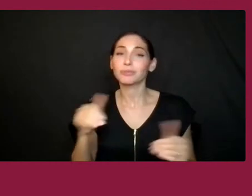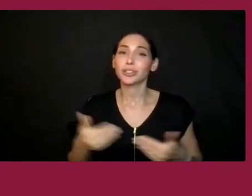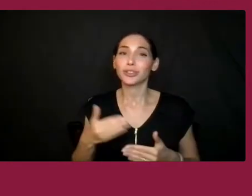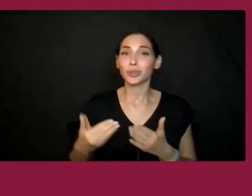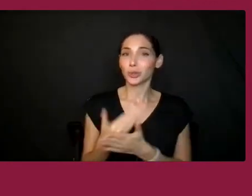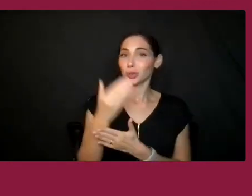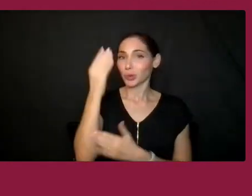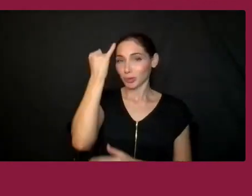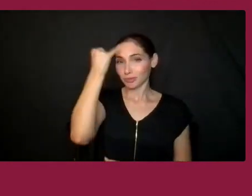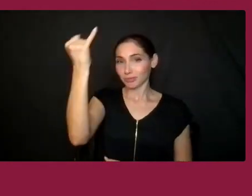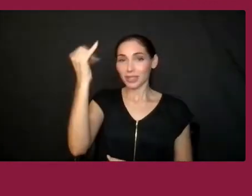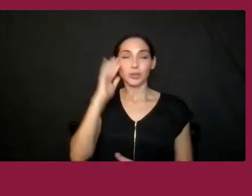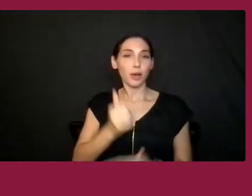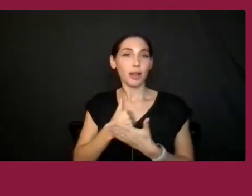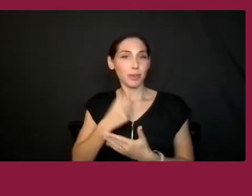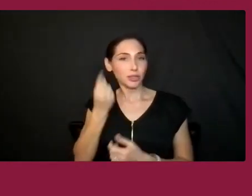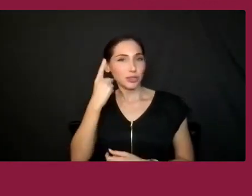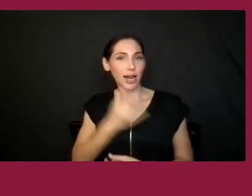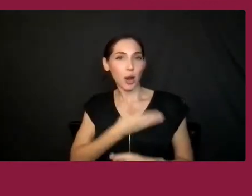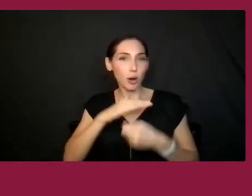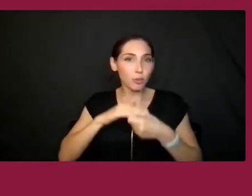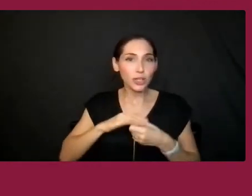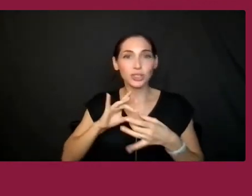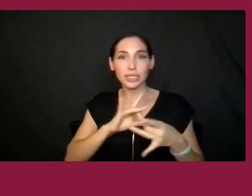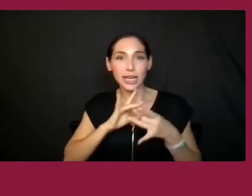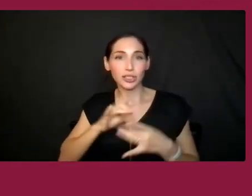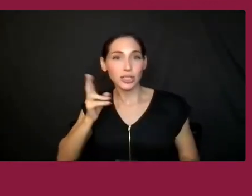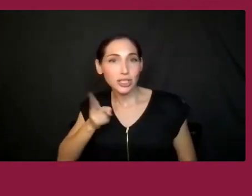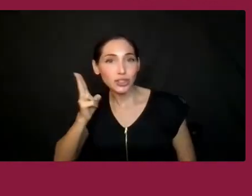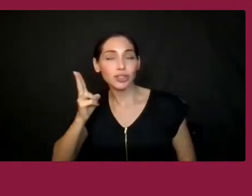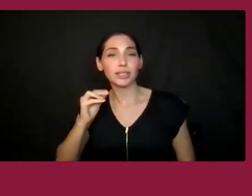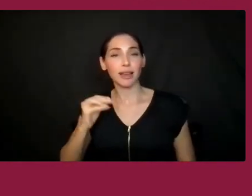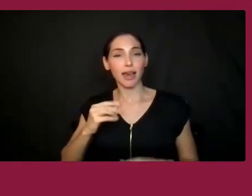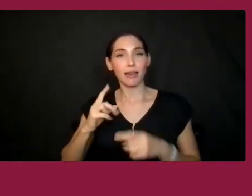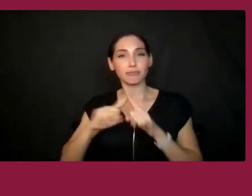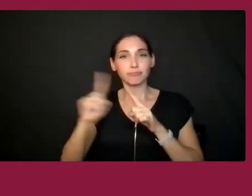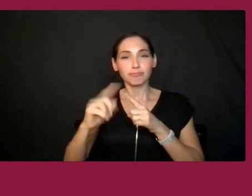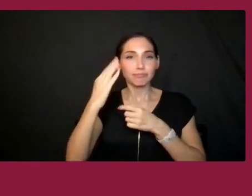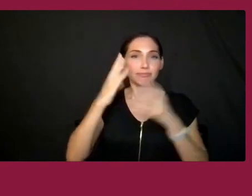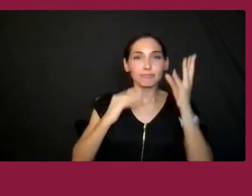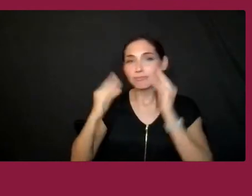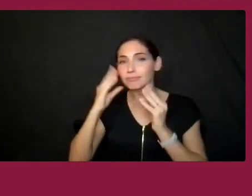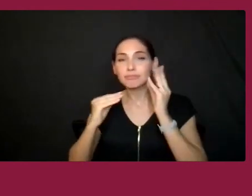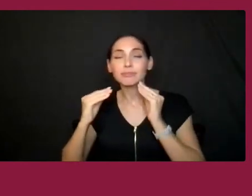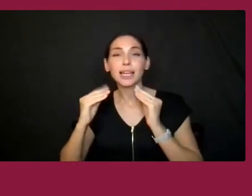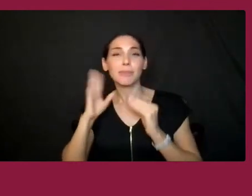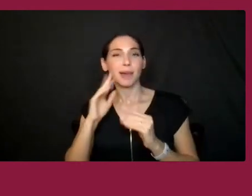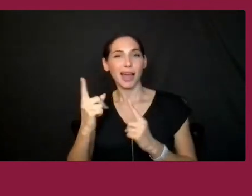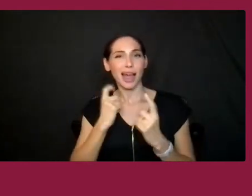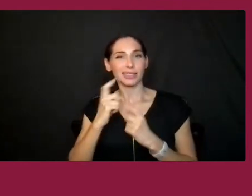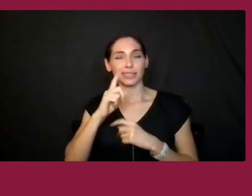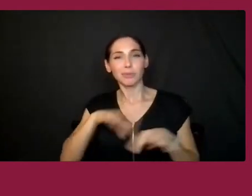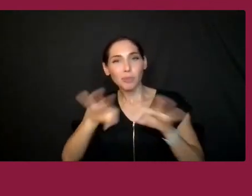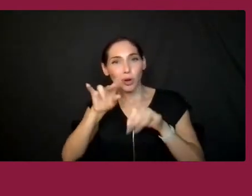better understand our oppressions, connections, histories, and subjectivities. By asking key questions about our world, we open ourselves up